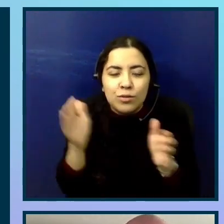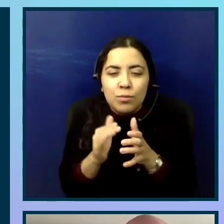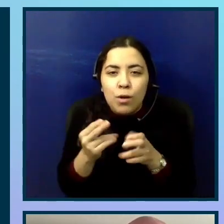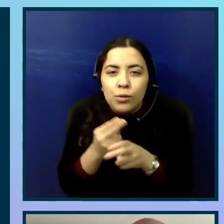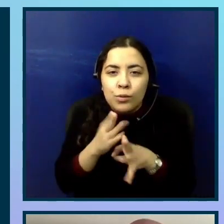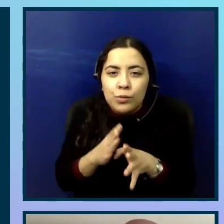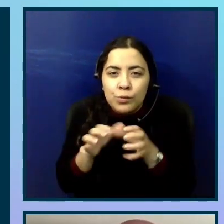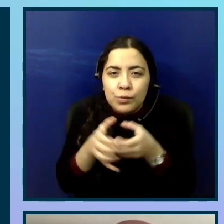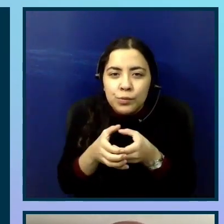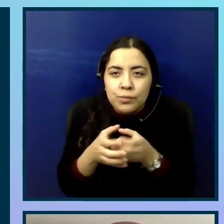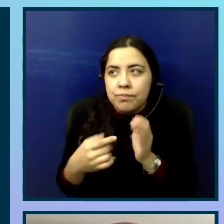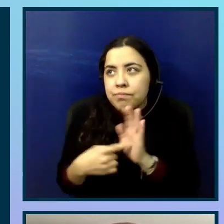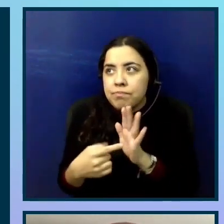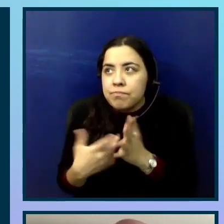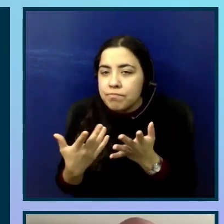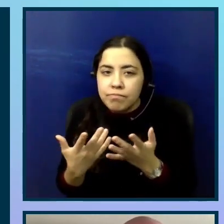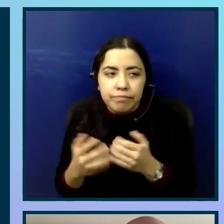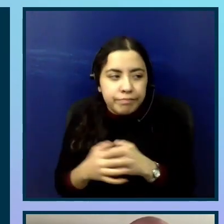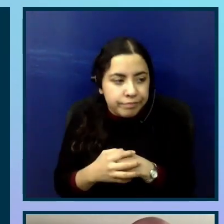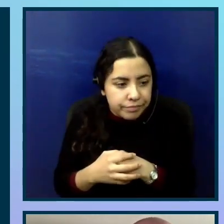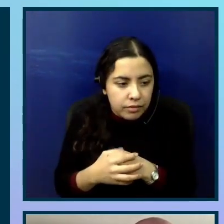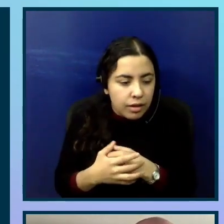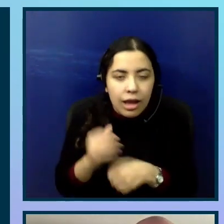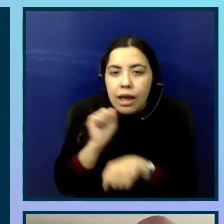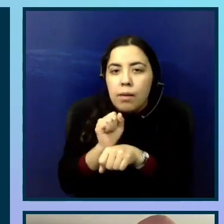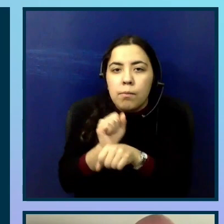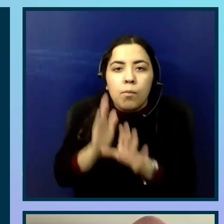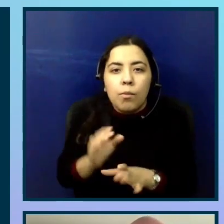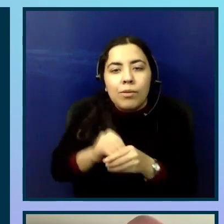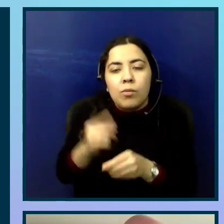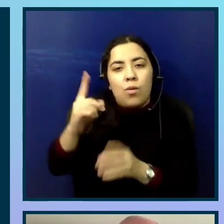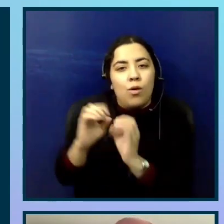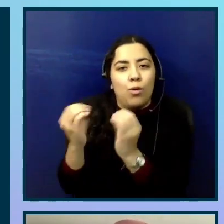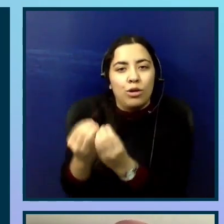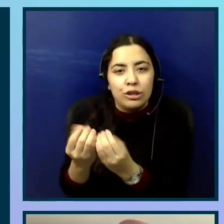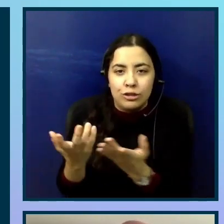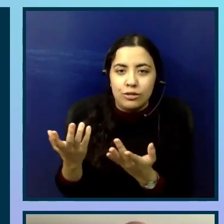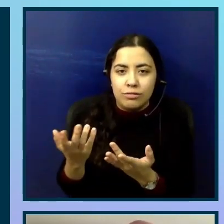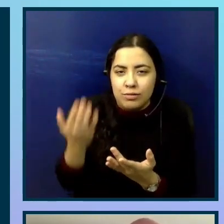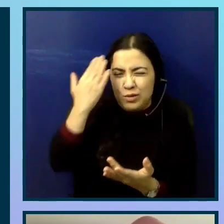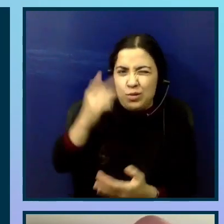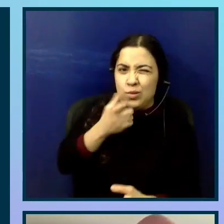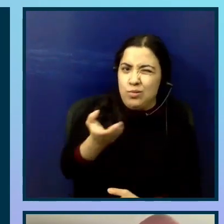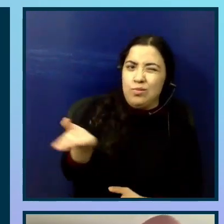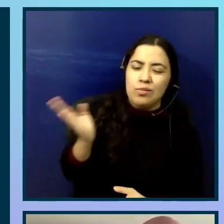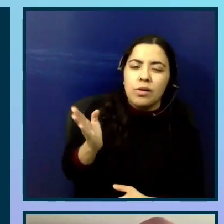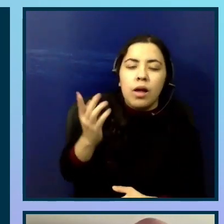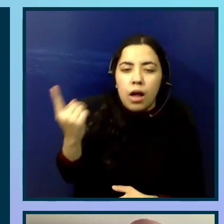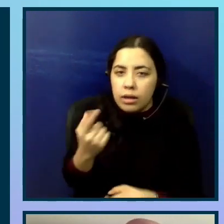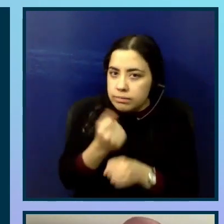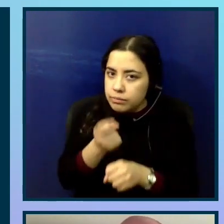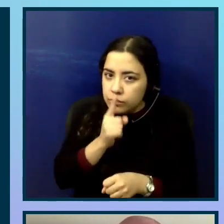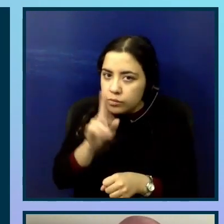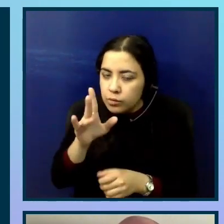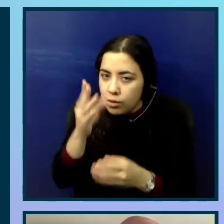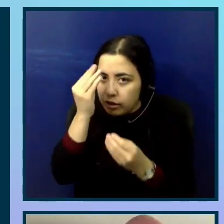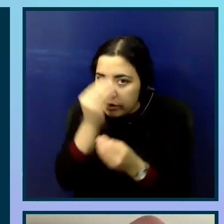like the employees of an organization. So you always want to make sure that you're collecting a large group.